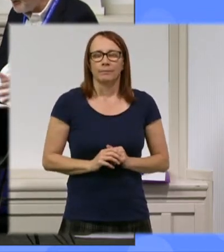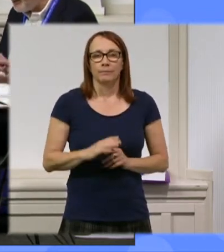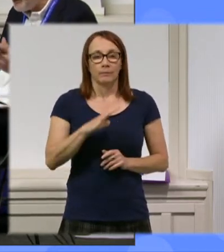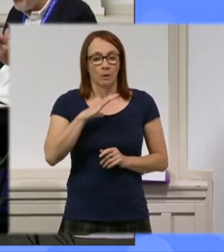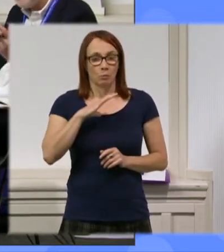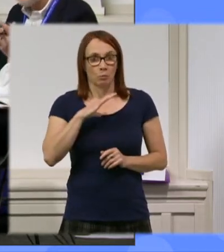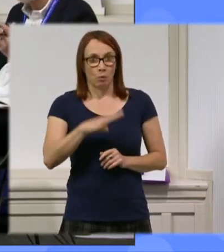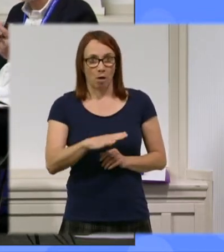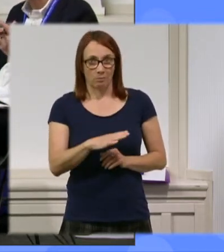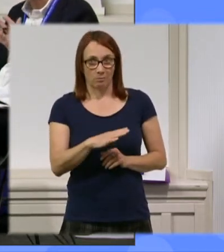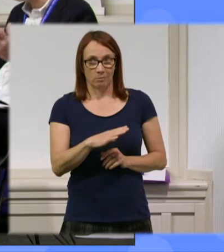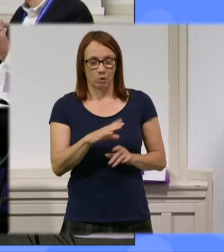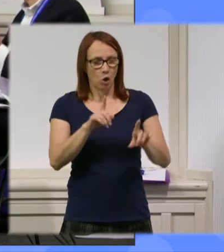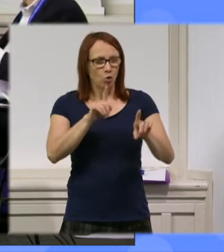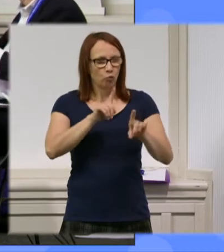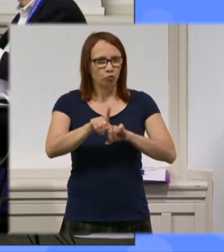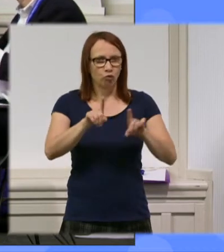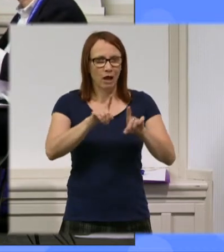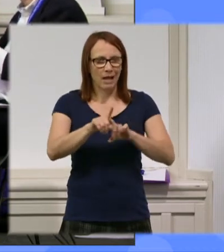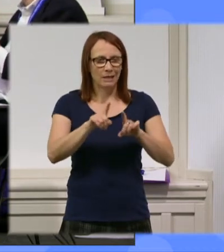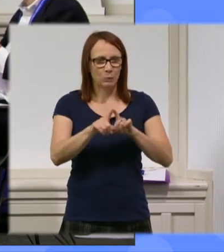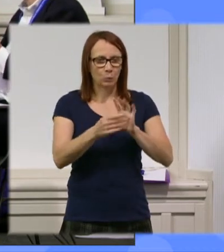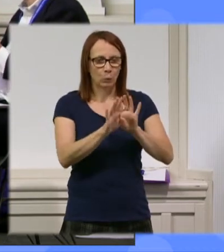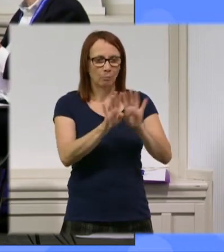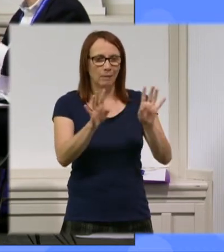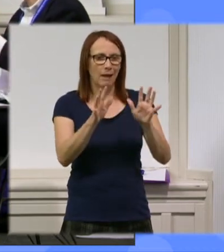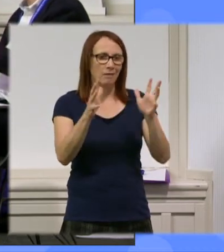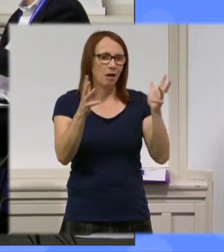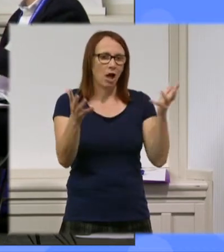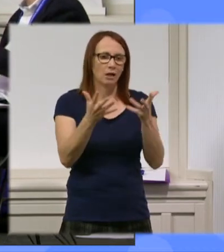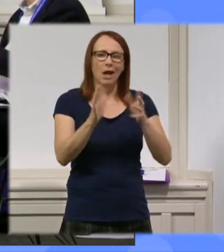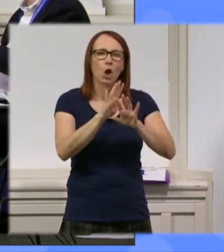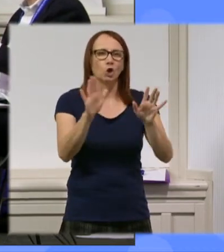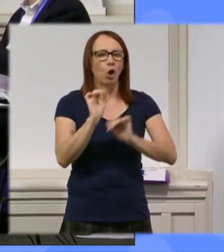to is to try to encourage you all if you would not simply to restate party